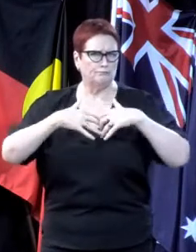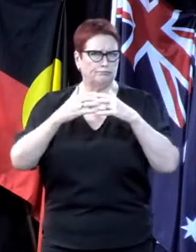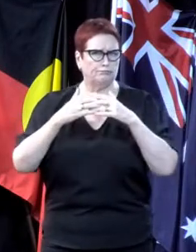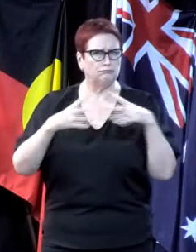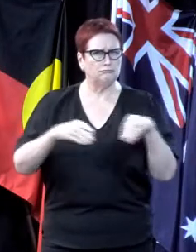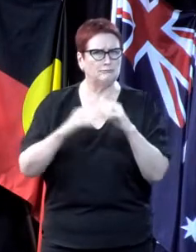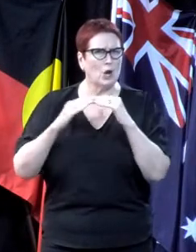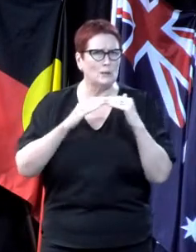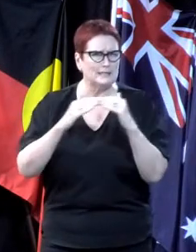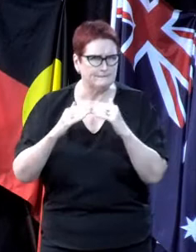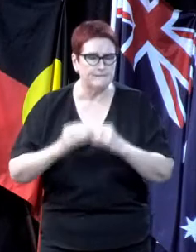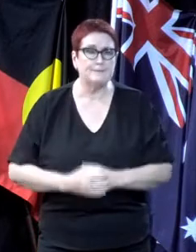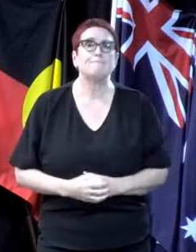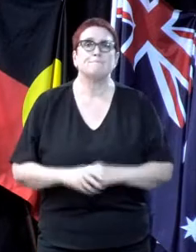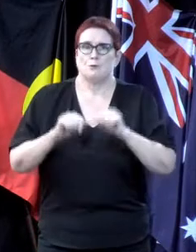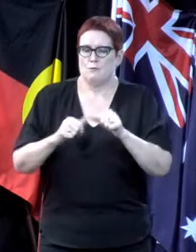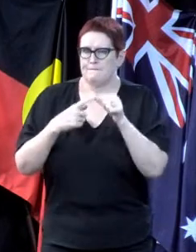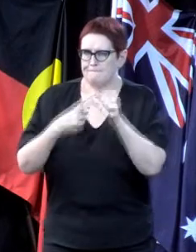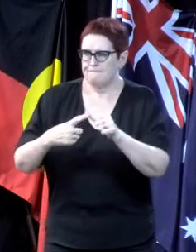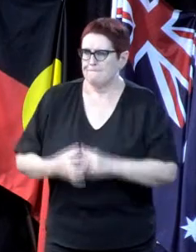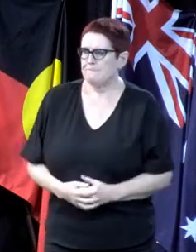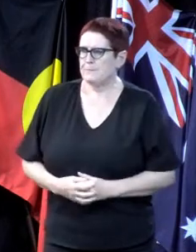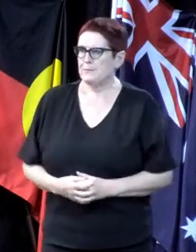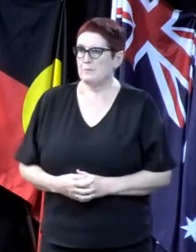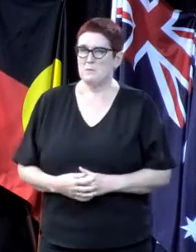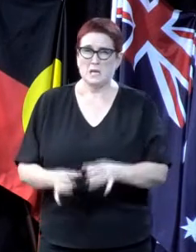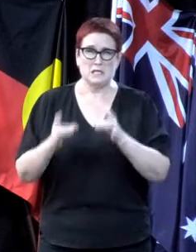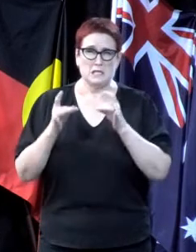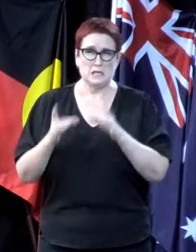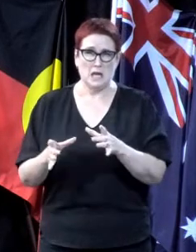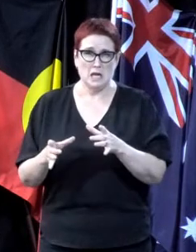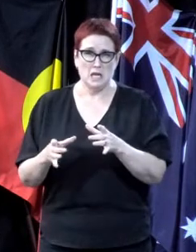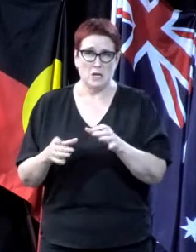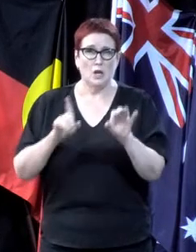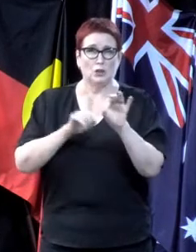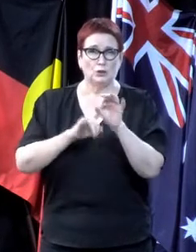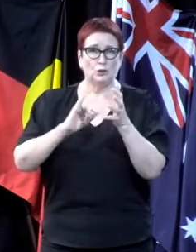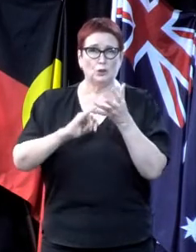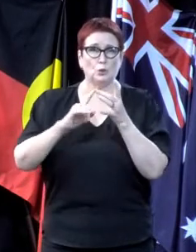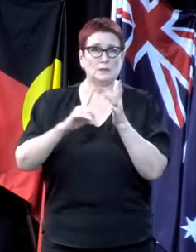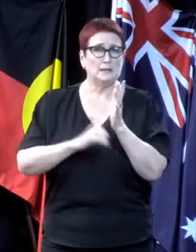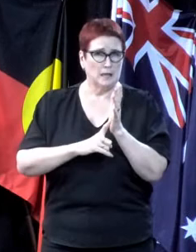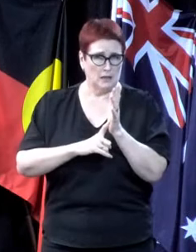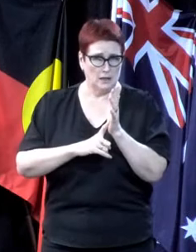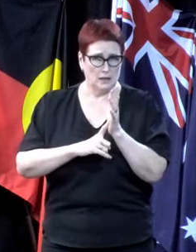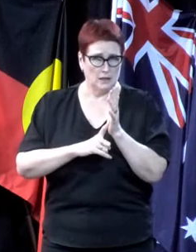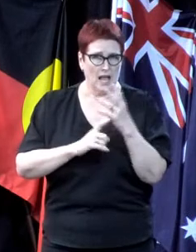So, we started with the QSIL project. And I came - there was two parts.